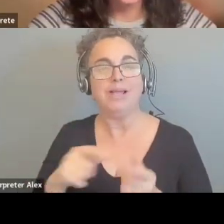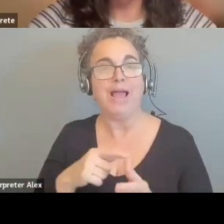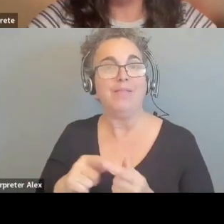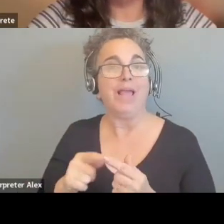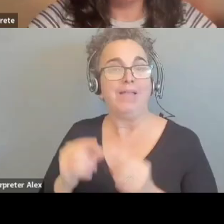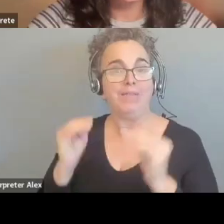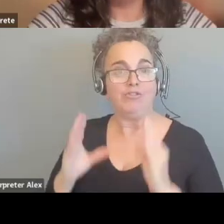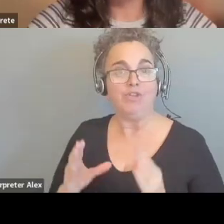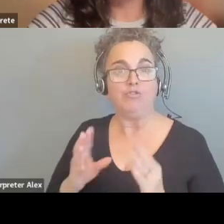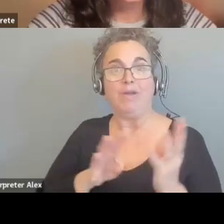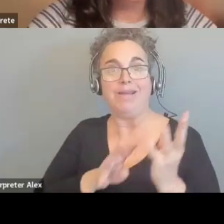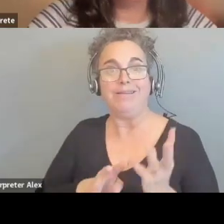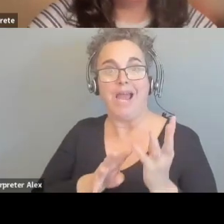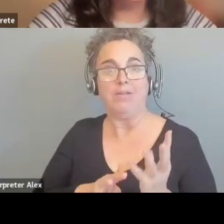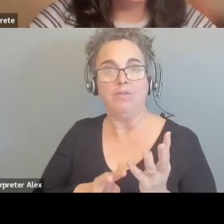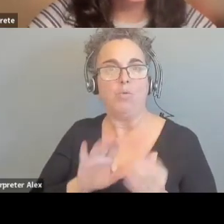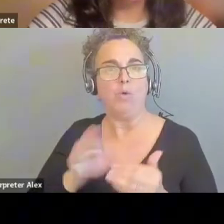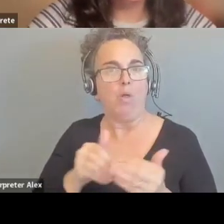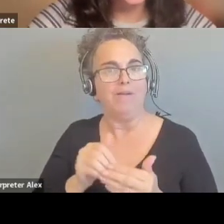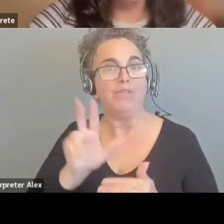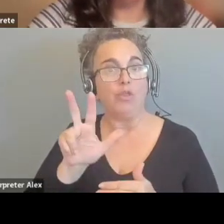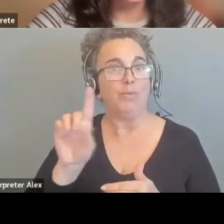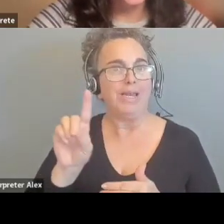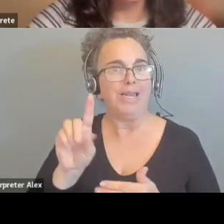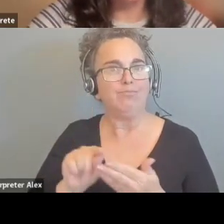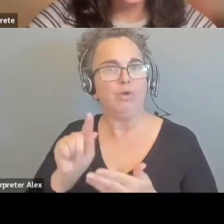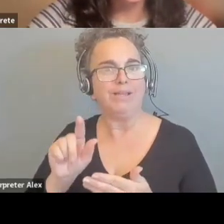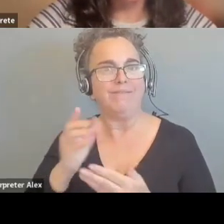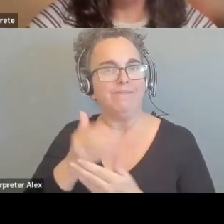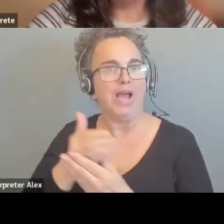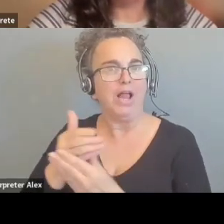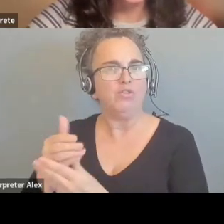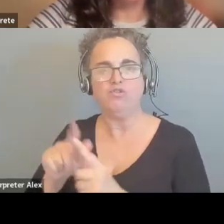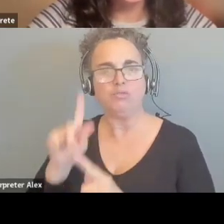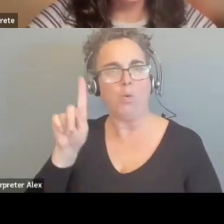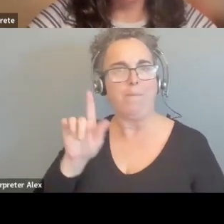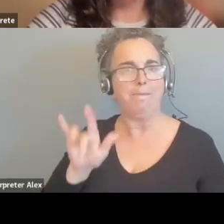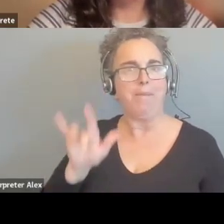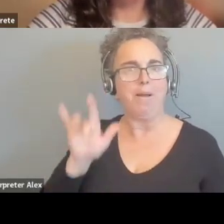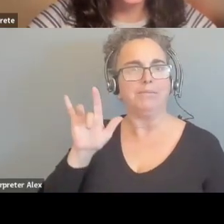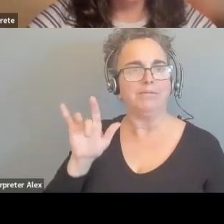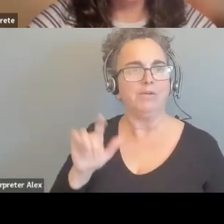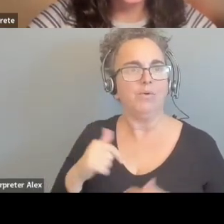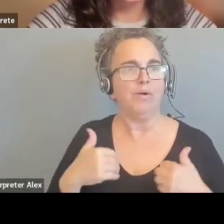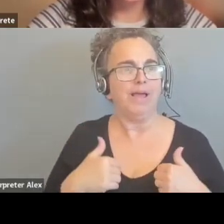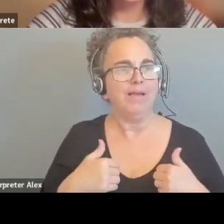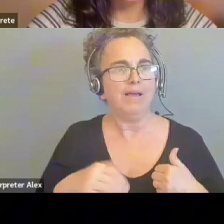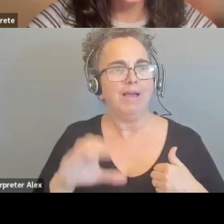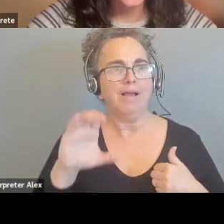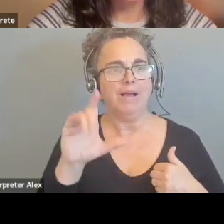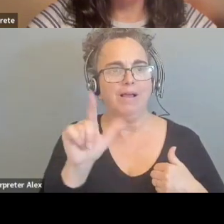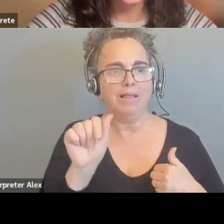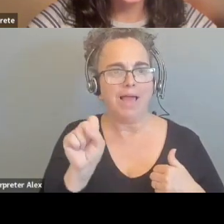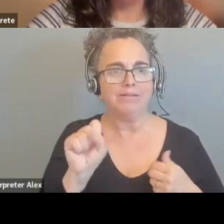with the press of a button. Currently we have the action block, say block, class block, and end block